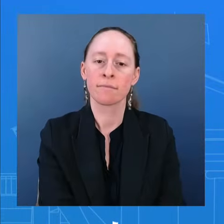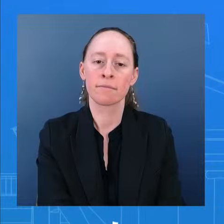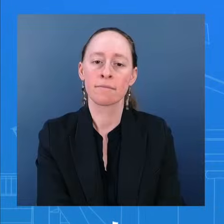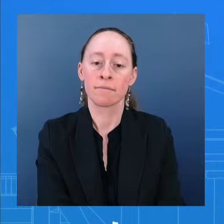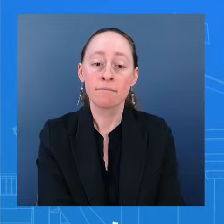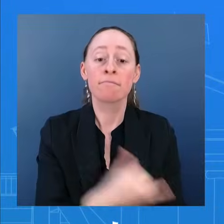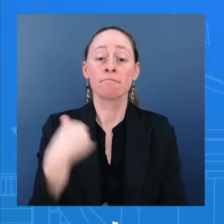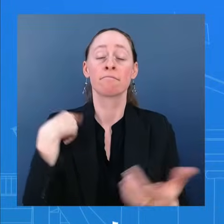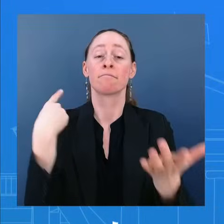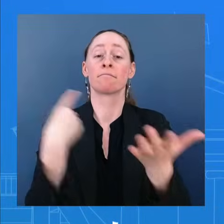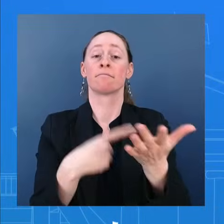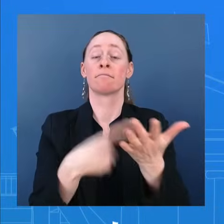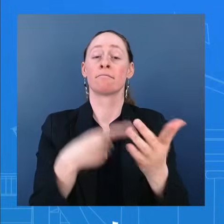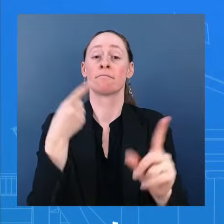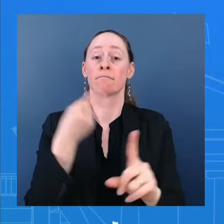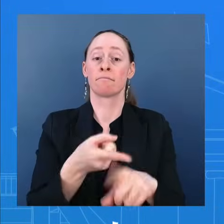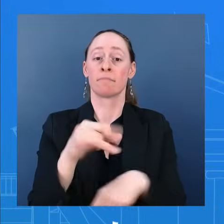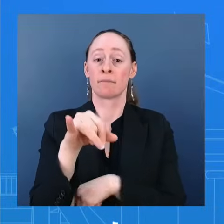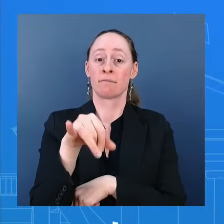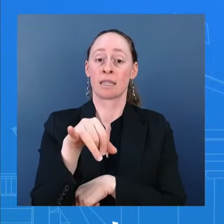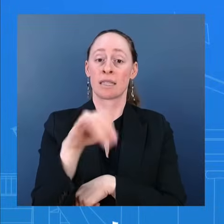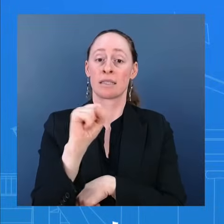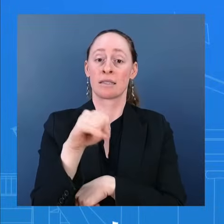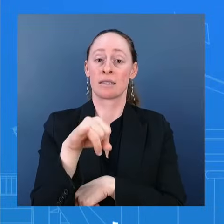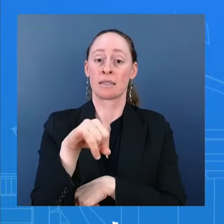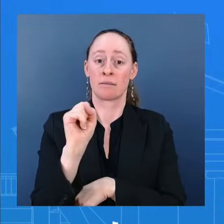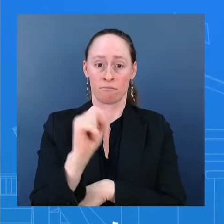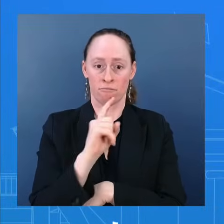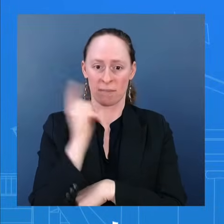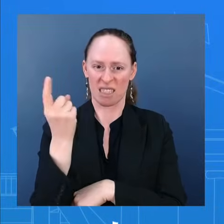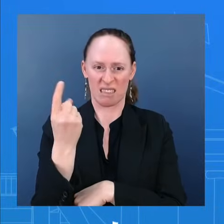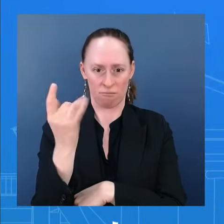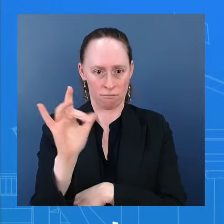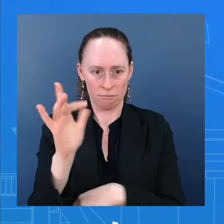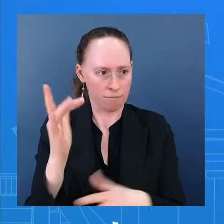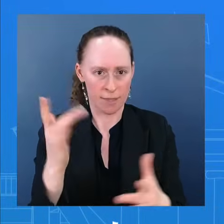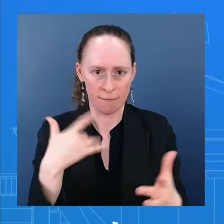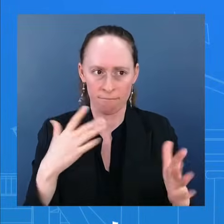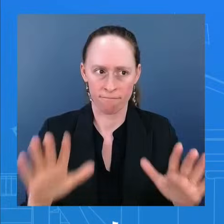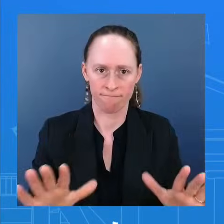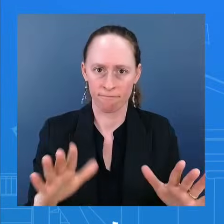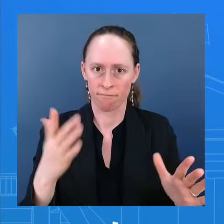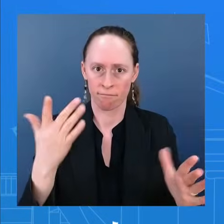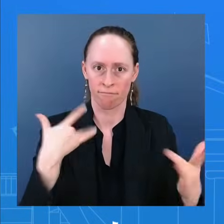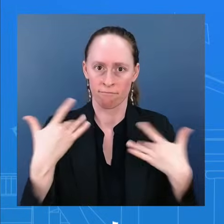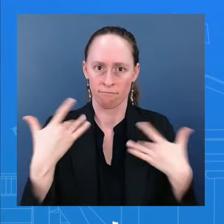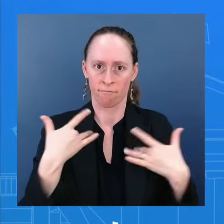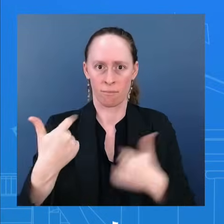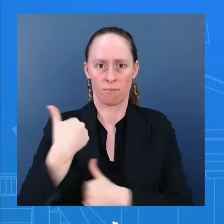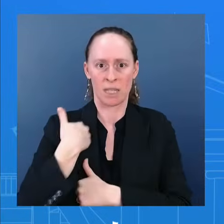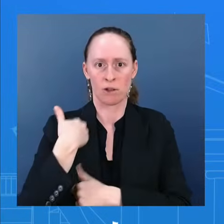the mil- -- the U.S. military mission and the partnership with the SDF is so important and why we want to see it continue. Ms. Jean-Pierre: Lalit.